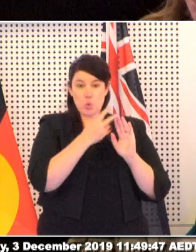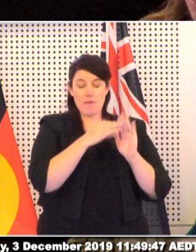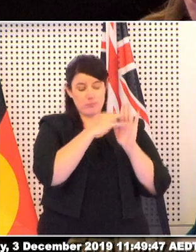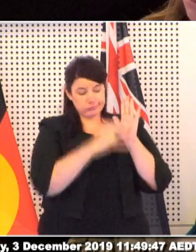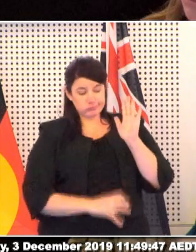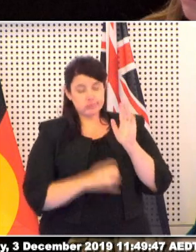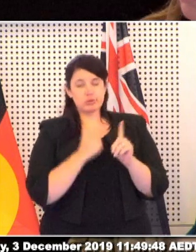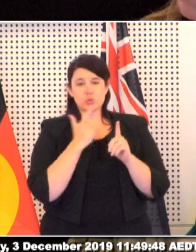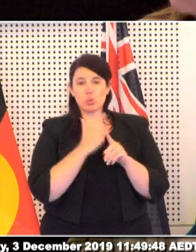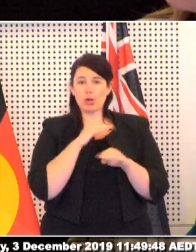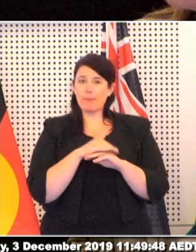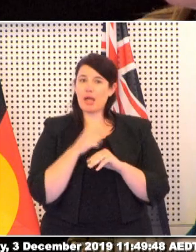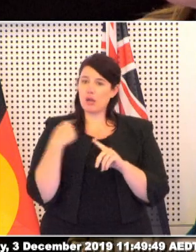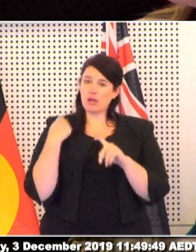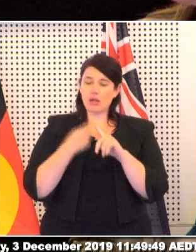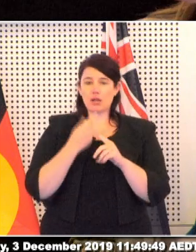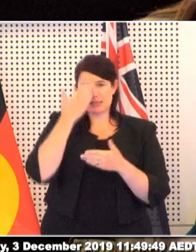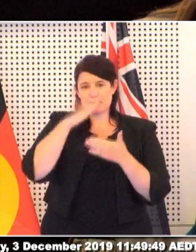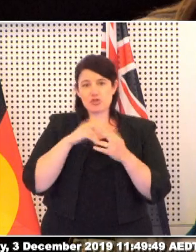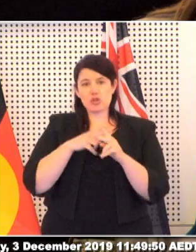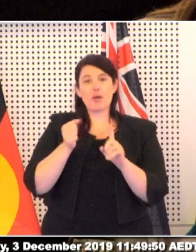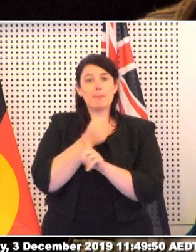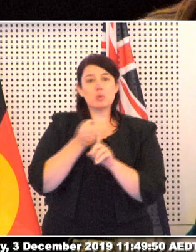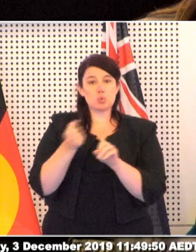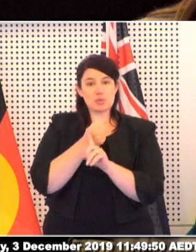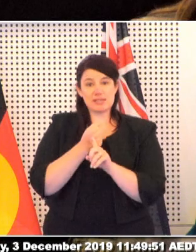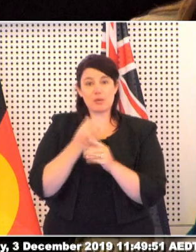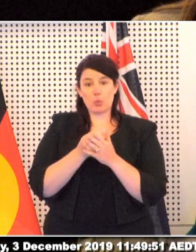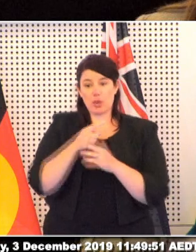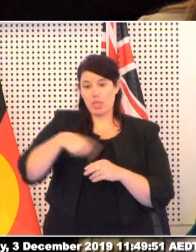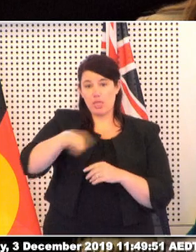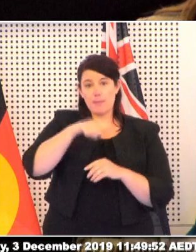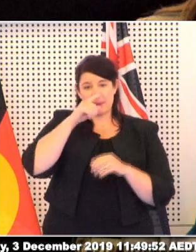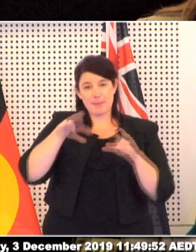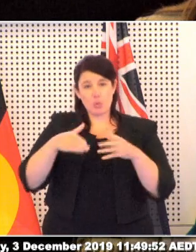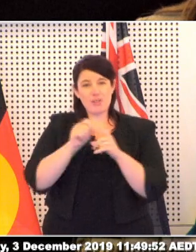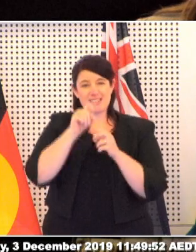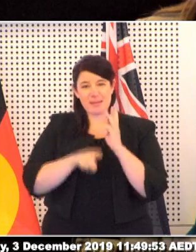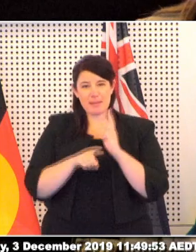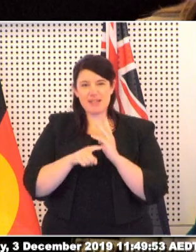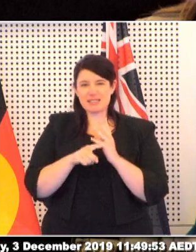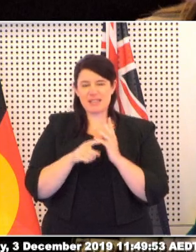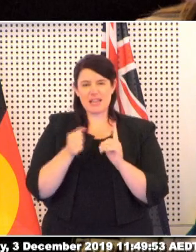experience of abuse from a variety – that people with disabilities experience abuse from a variety of sources.